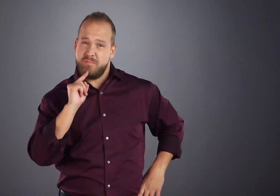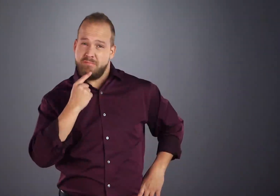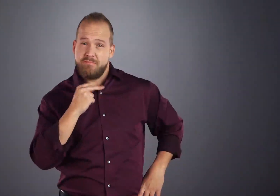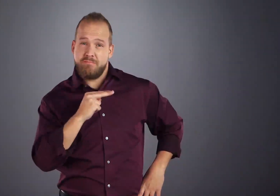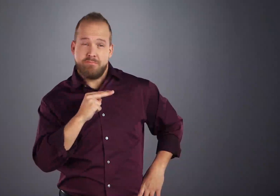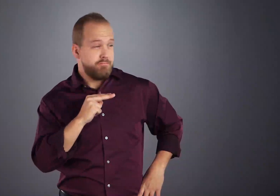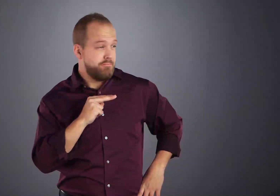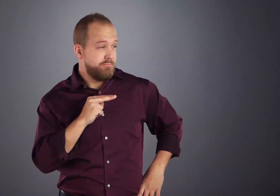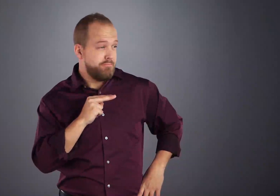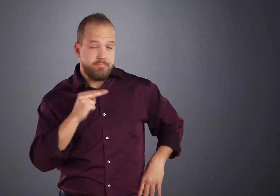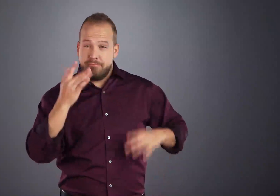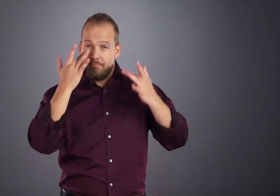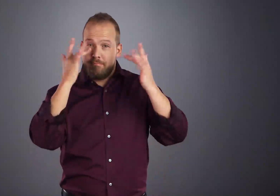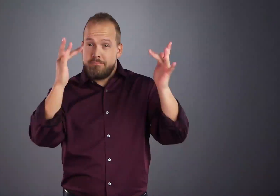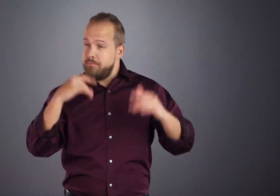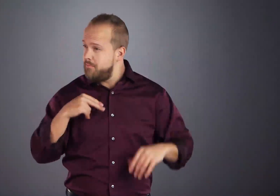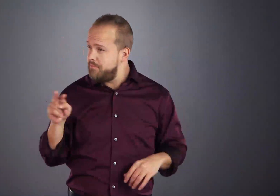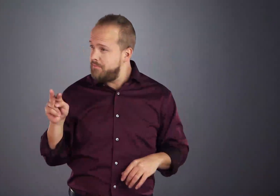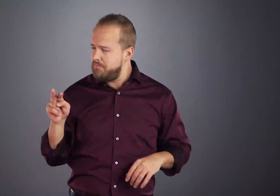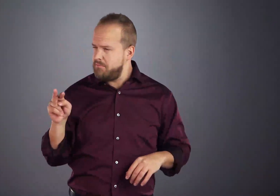He had that starry-eyed look.